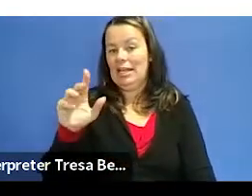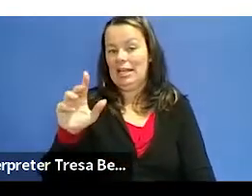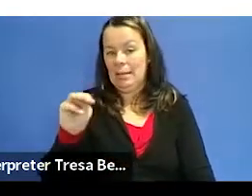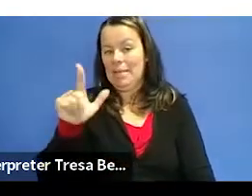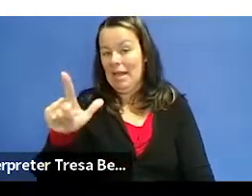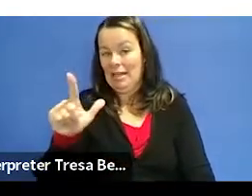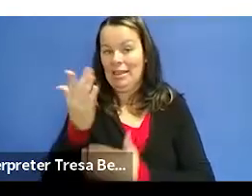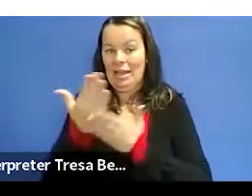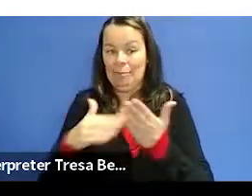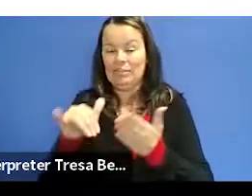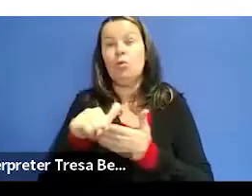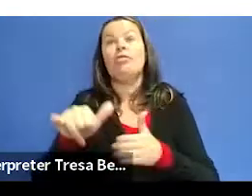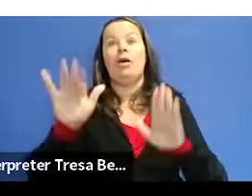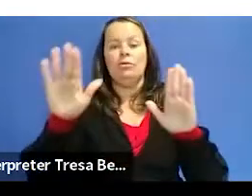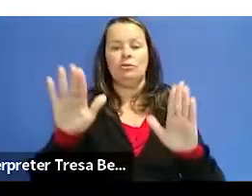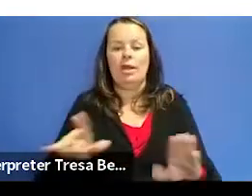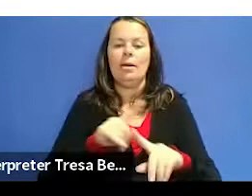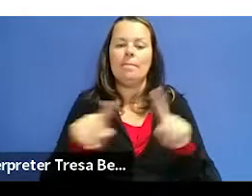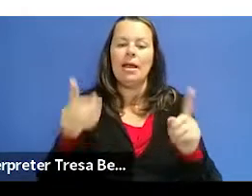As you can see, maybe not too surprising for some of you, that